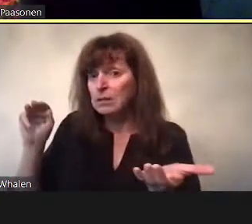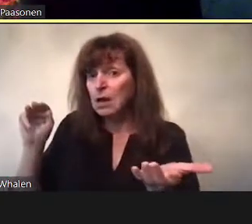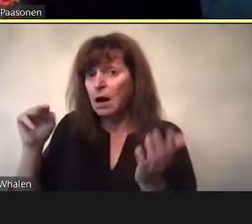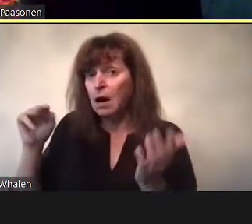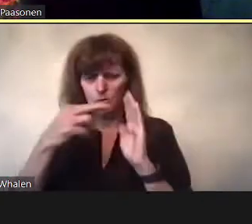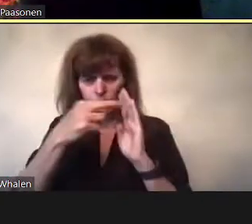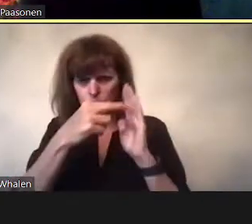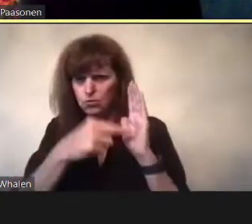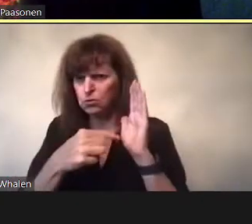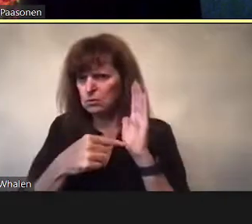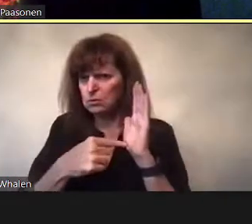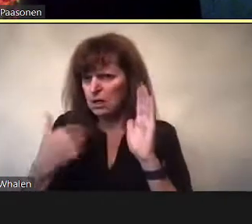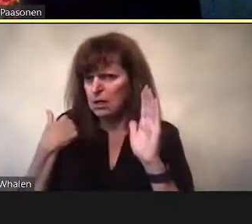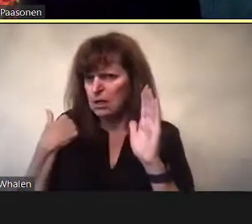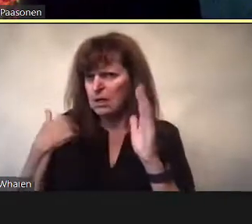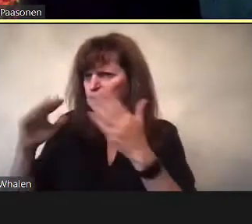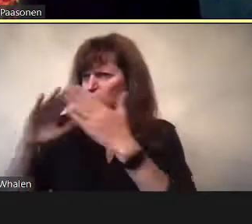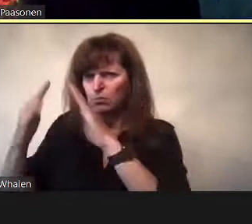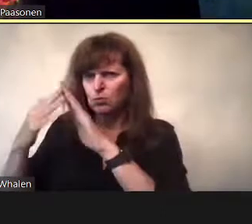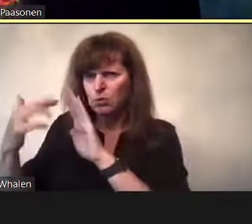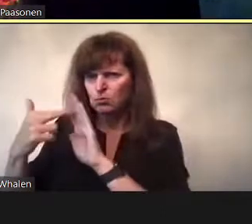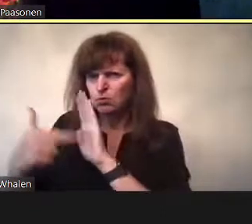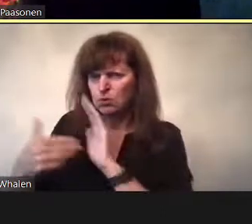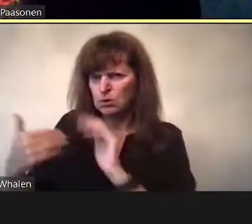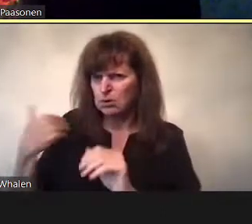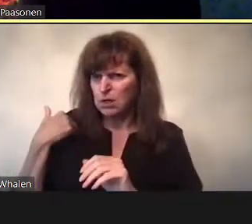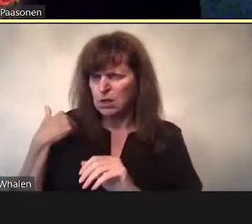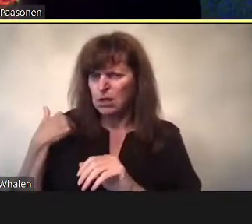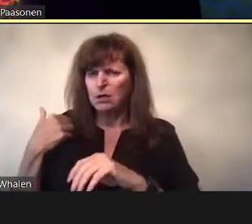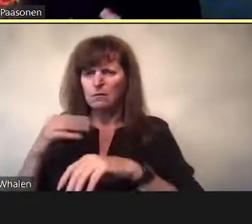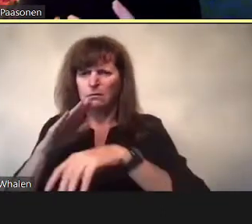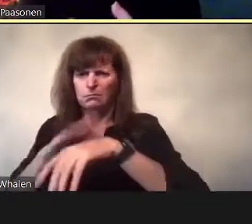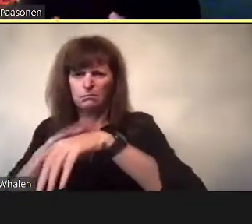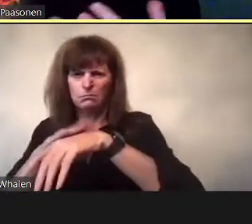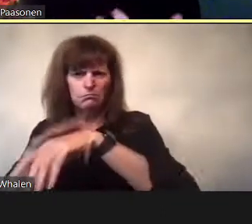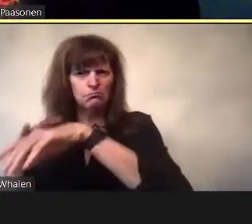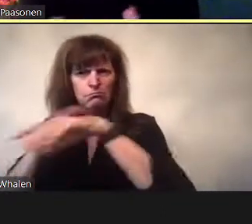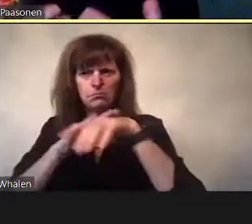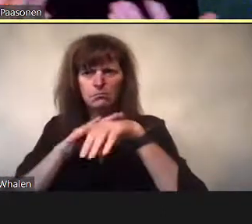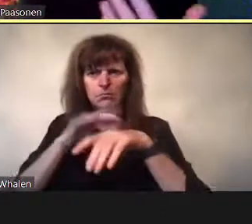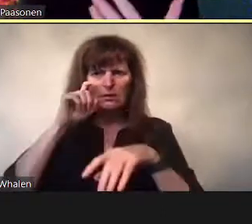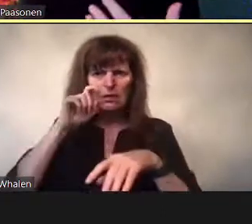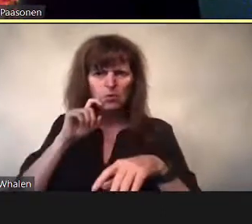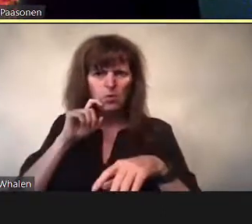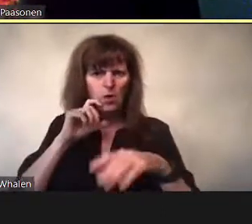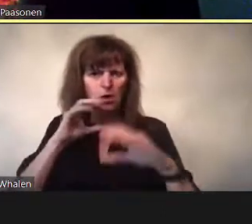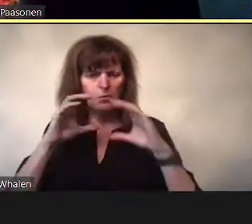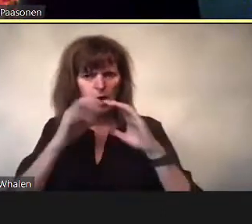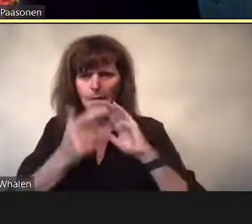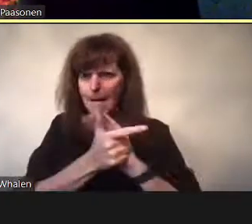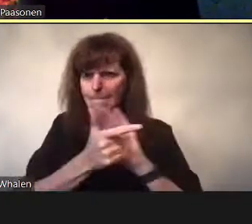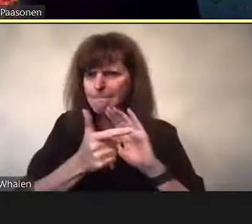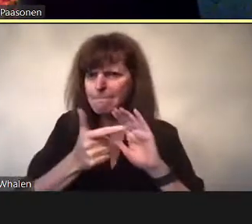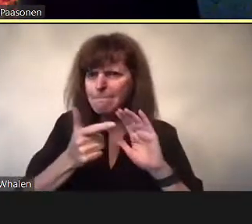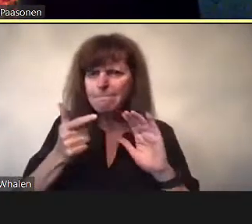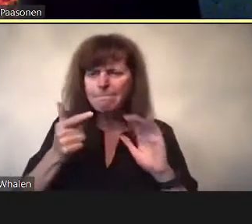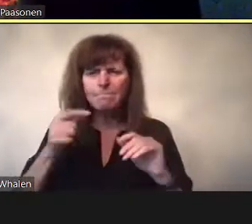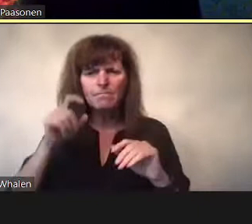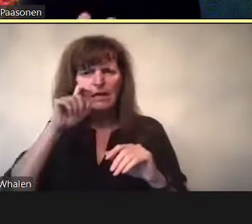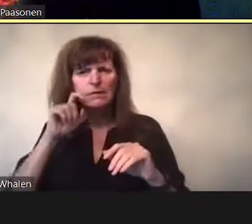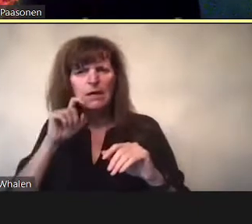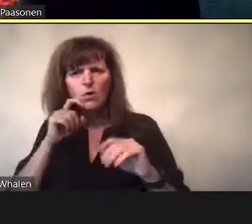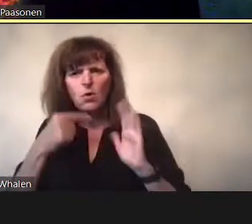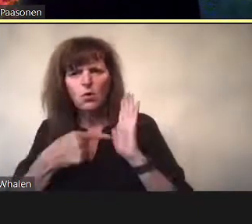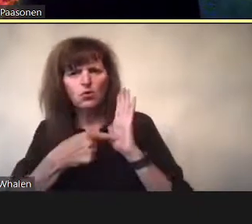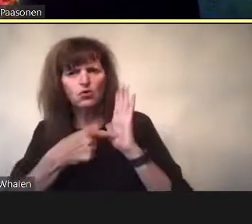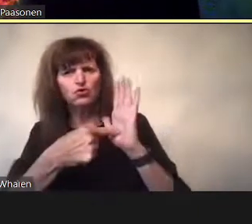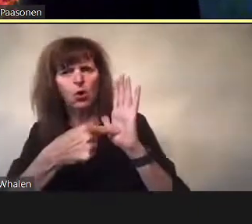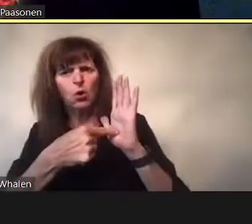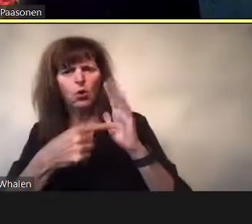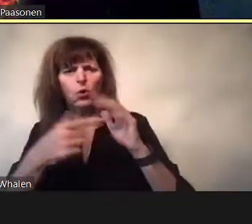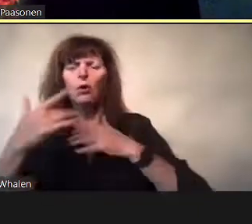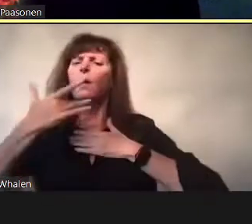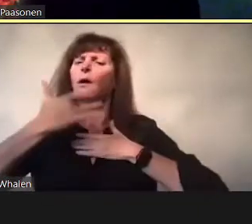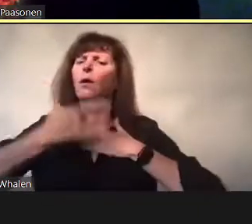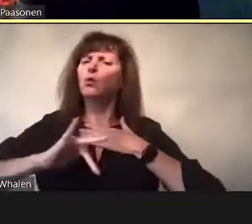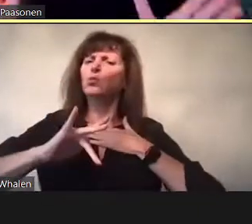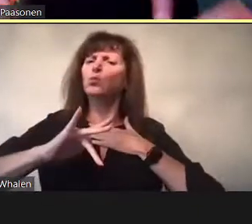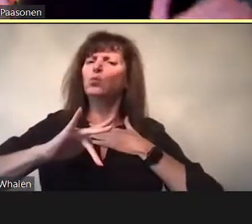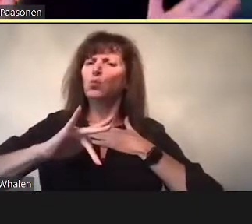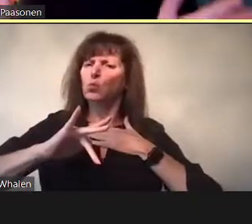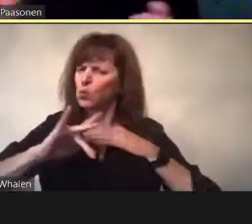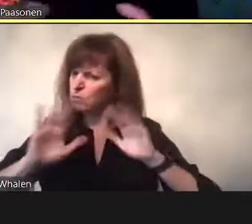This situation is deeply paradoxical.